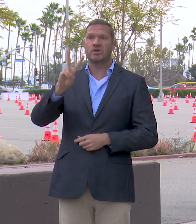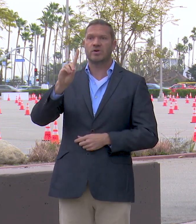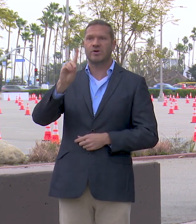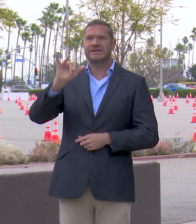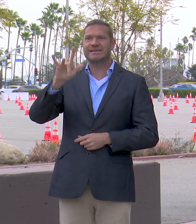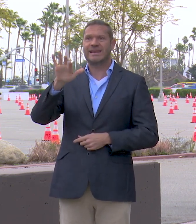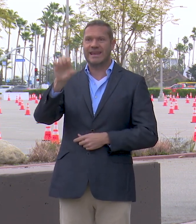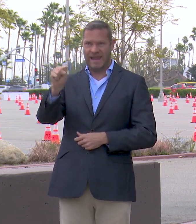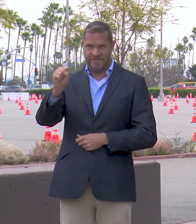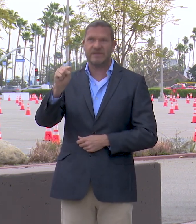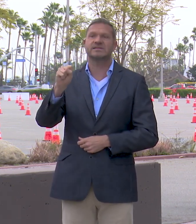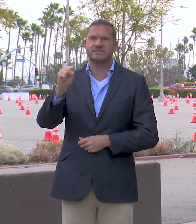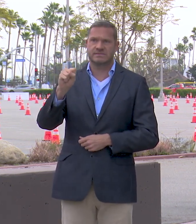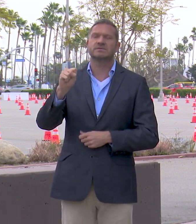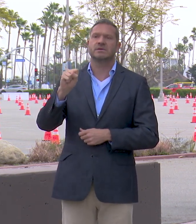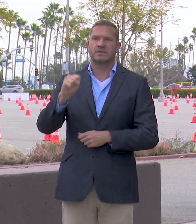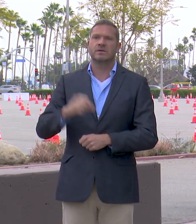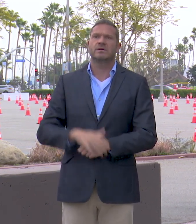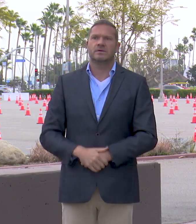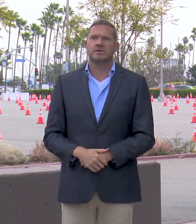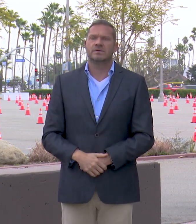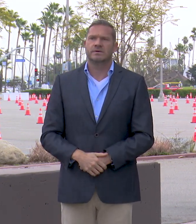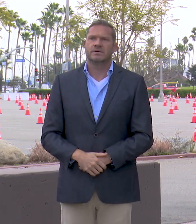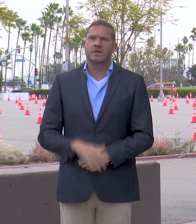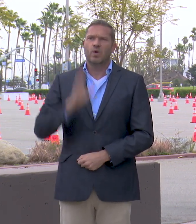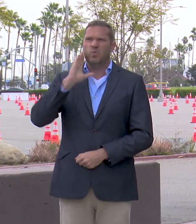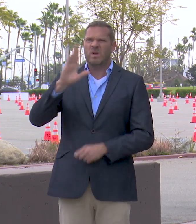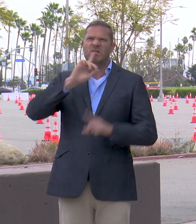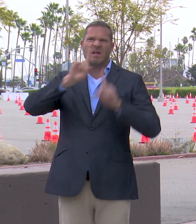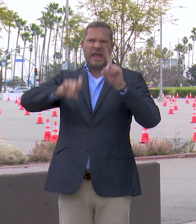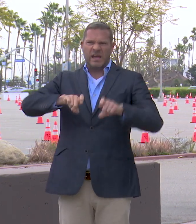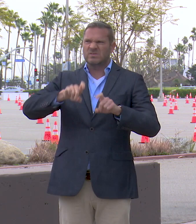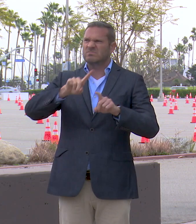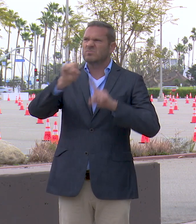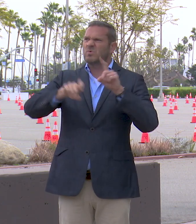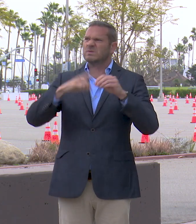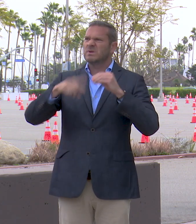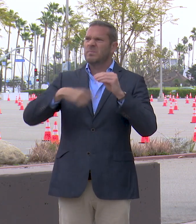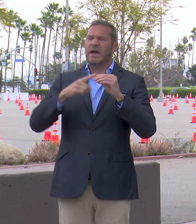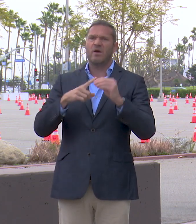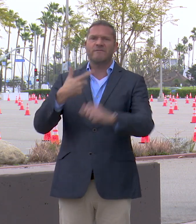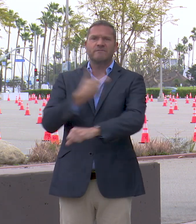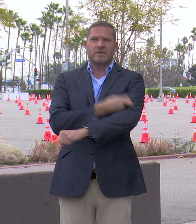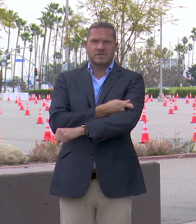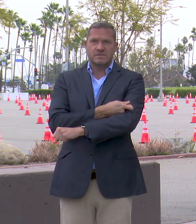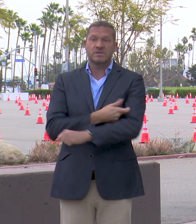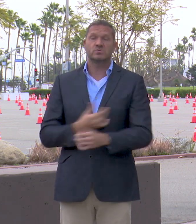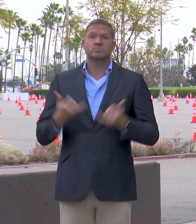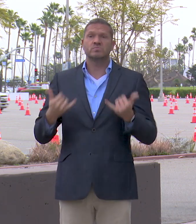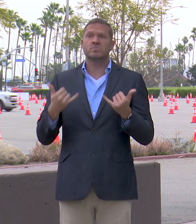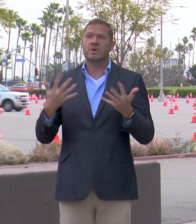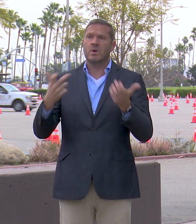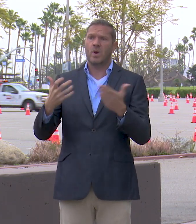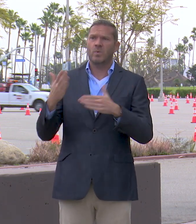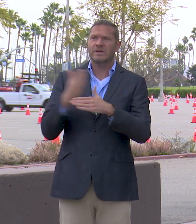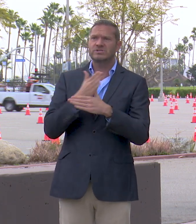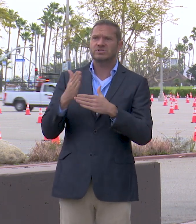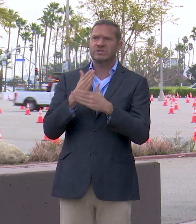questions kind of about the process with vaccination. The first thing I just want to say is share kind of where we are at.